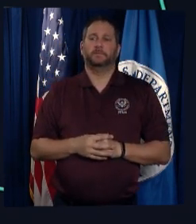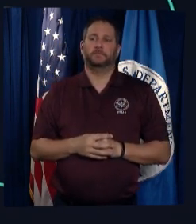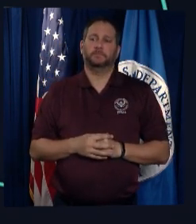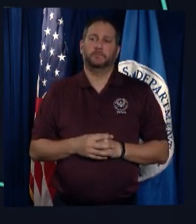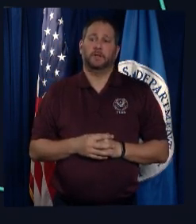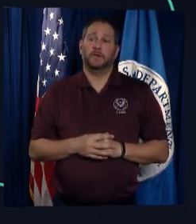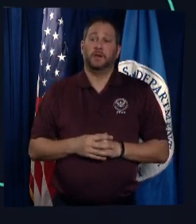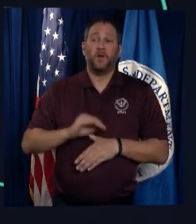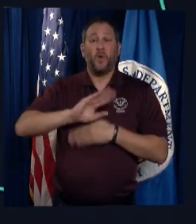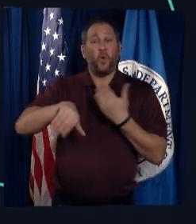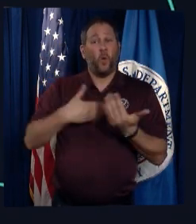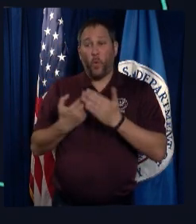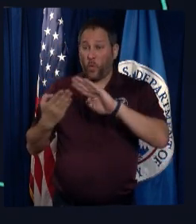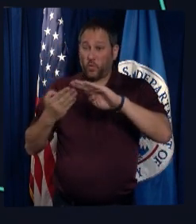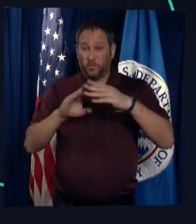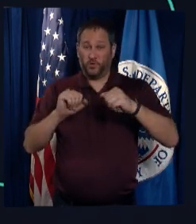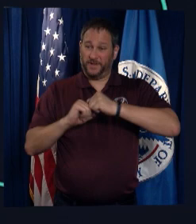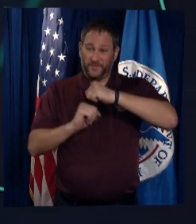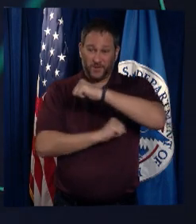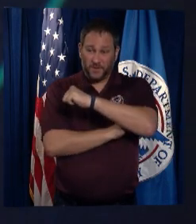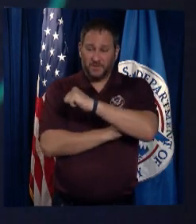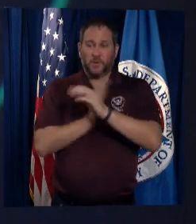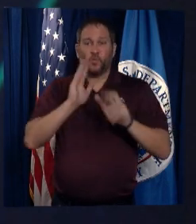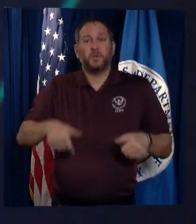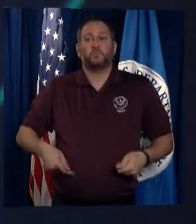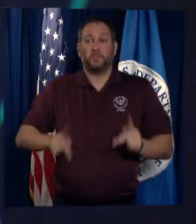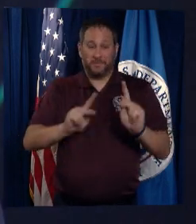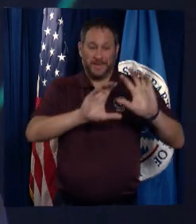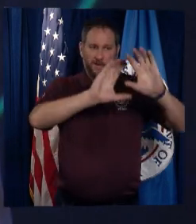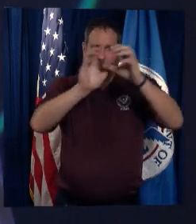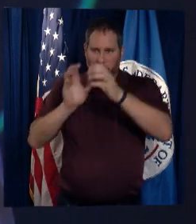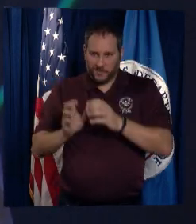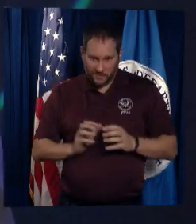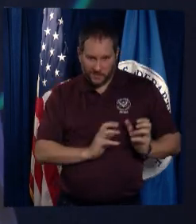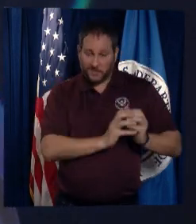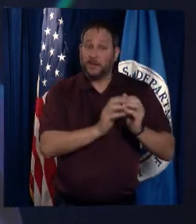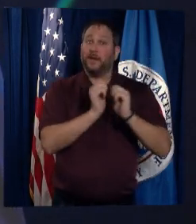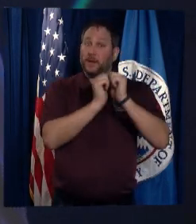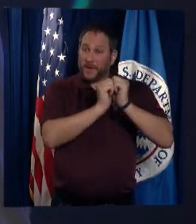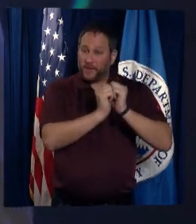shared interests. It would also describe non-hierarchical interactions during the